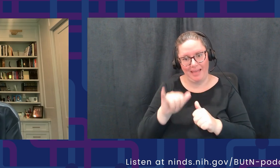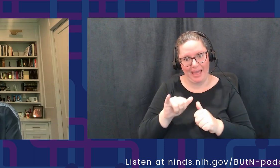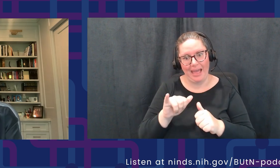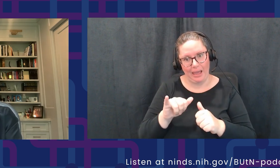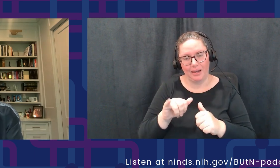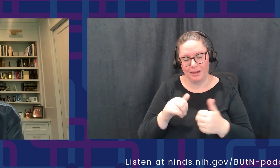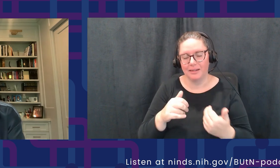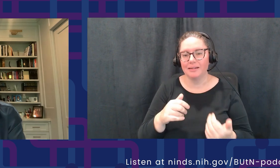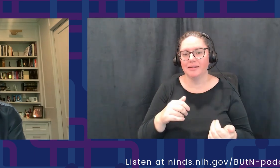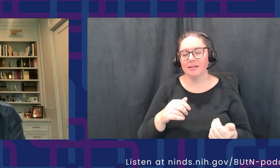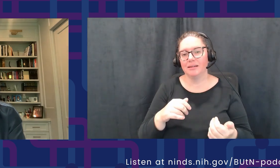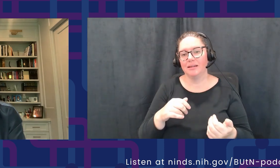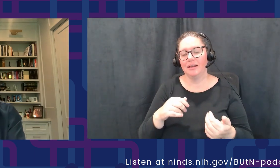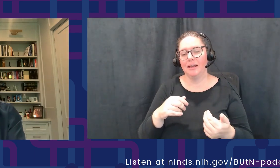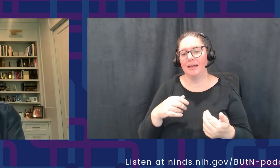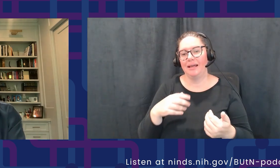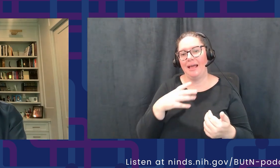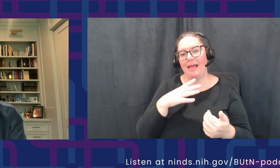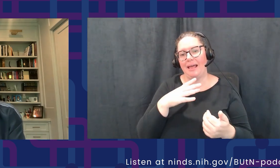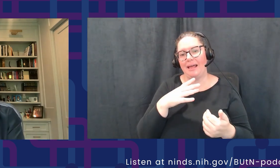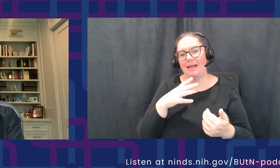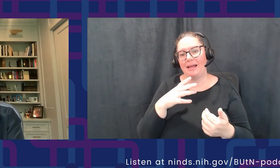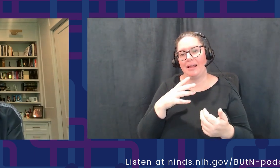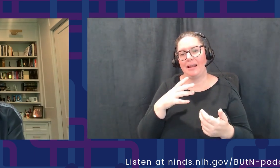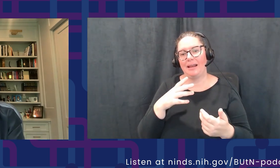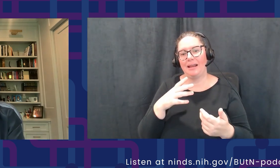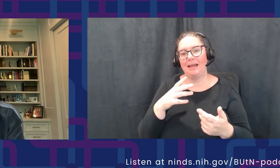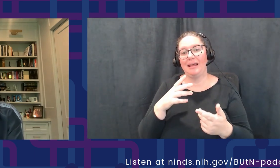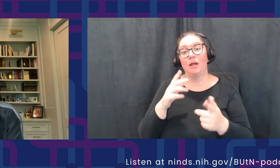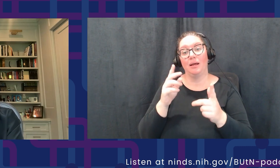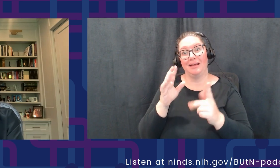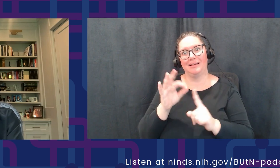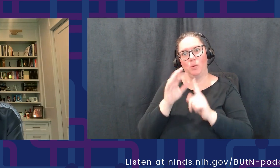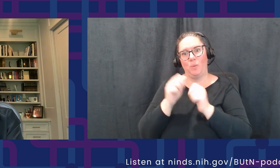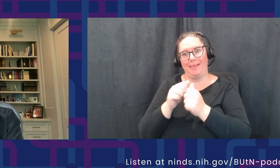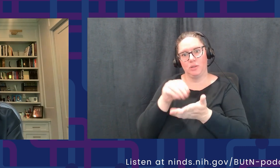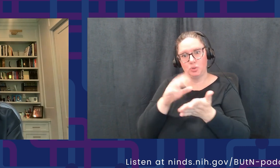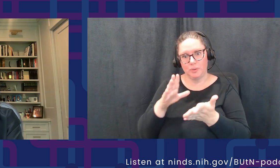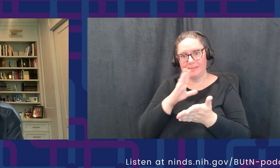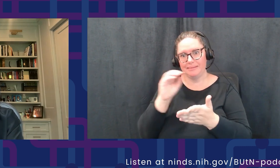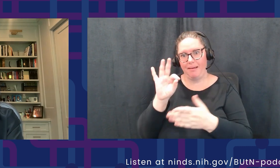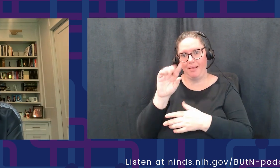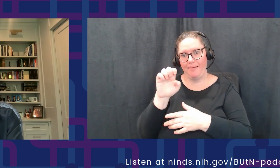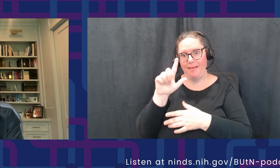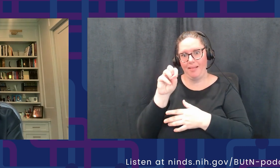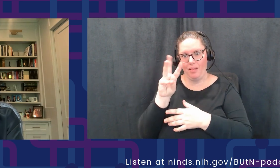People, you know, students and fellows, they really feel that, "the